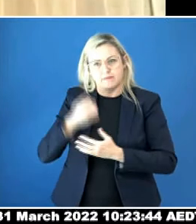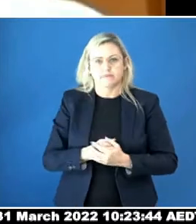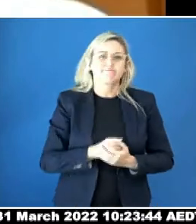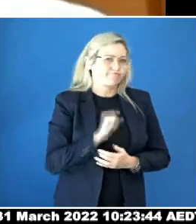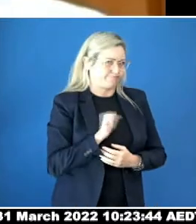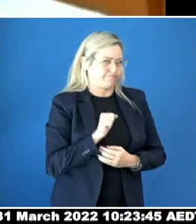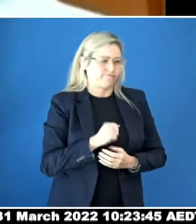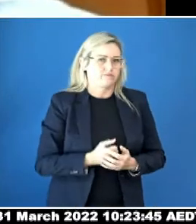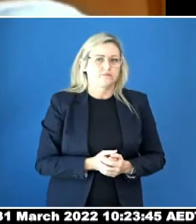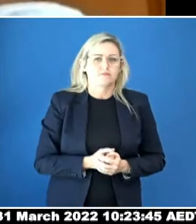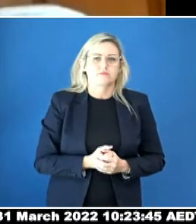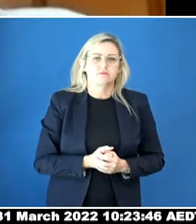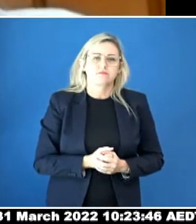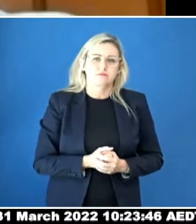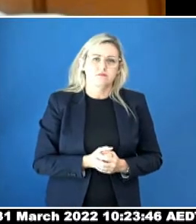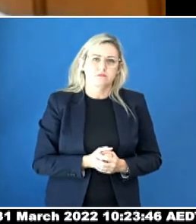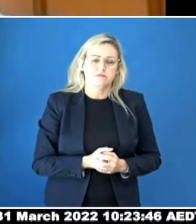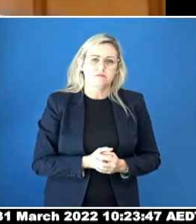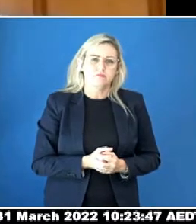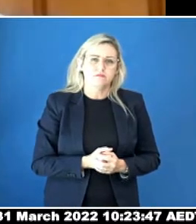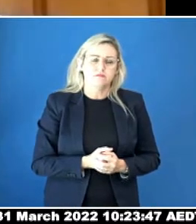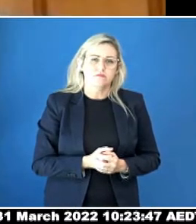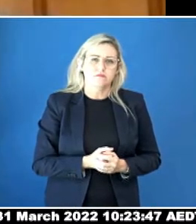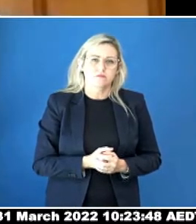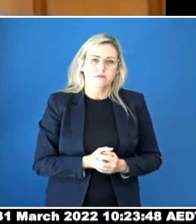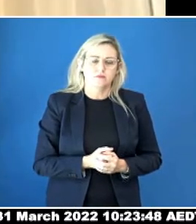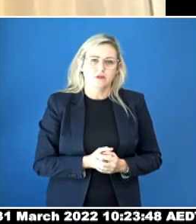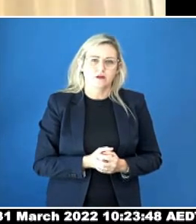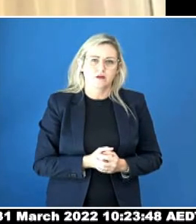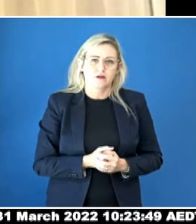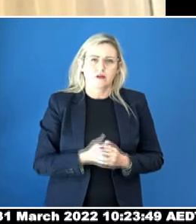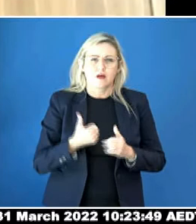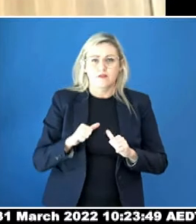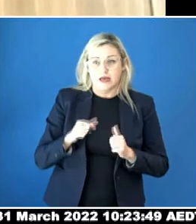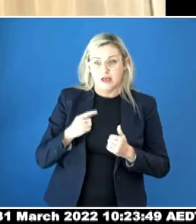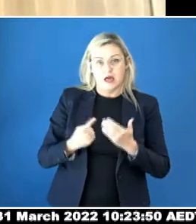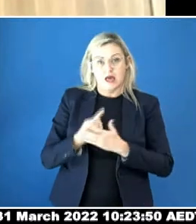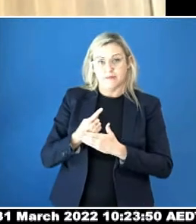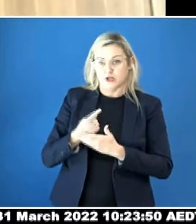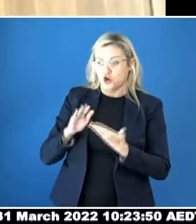And the people, as you say, from Community Welfare came.